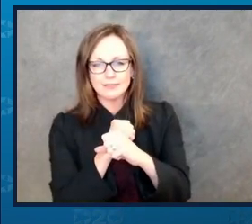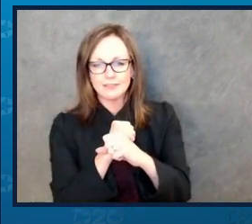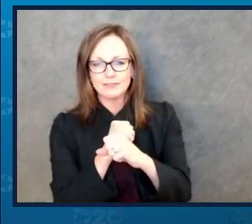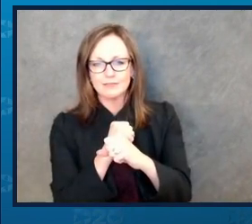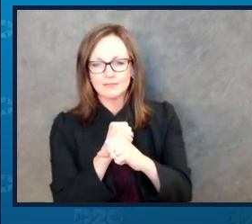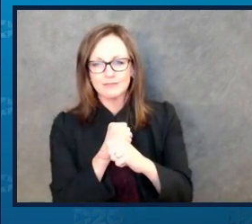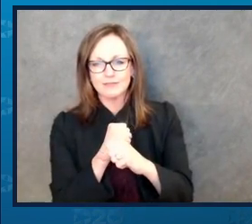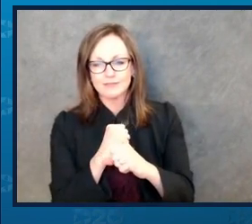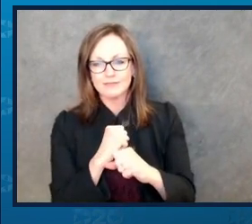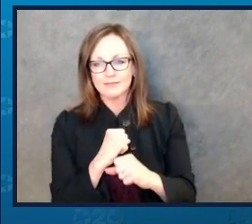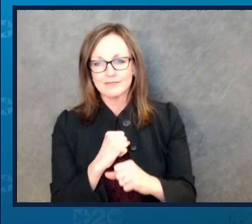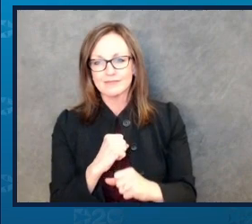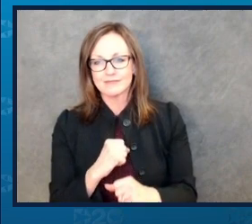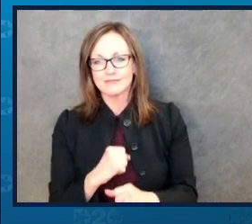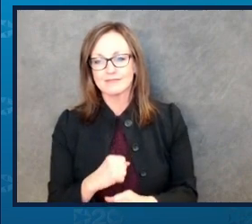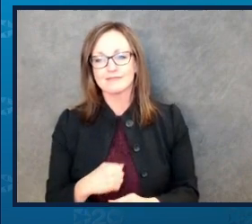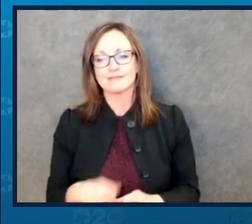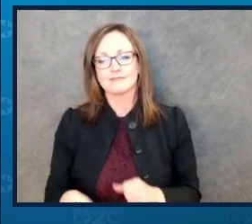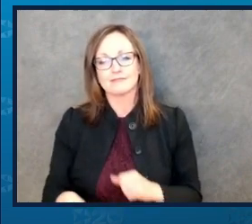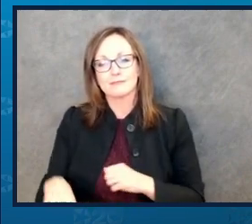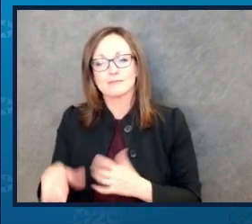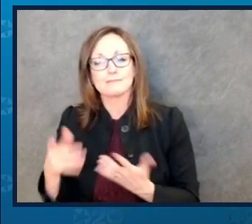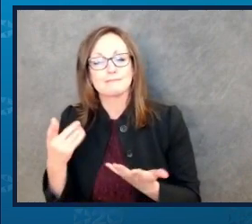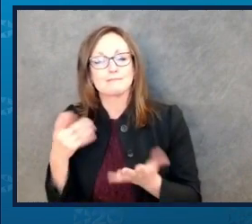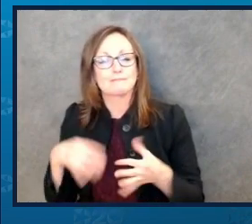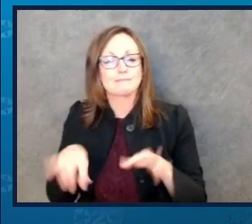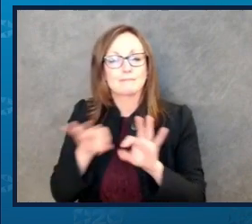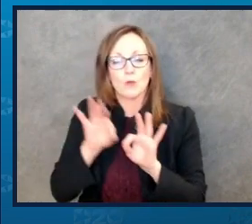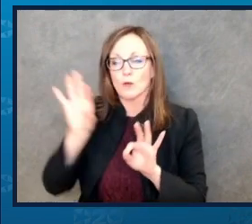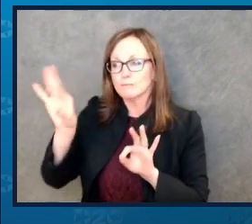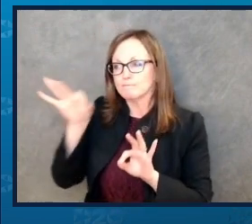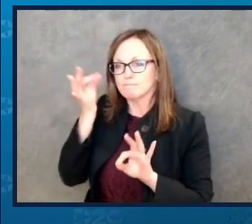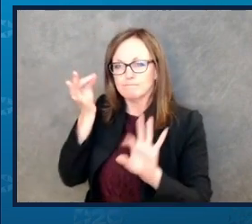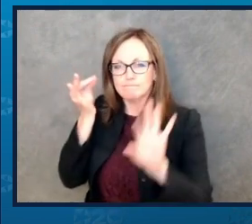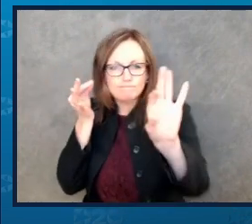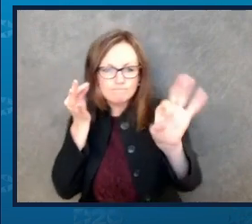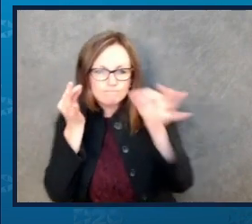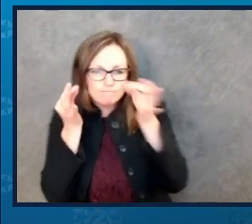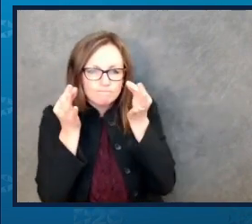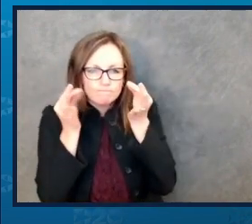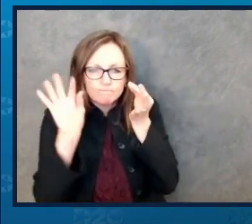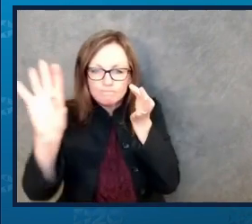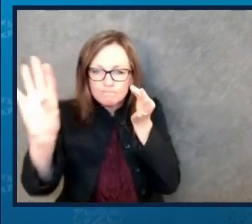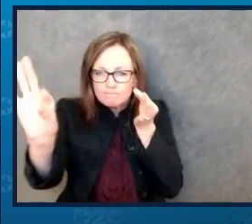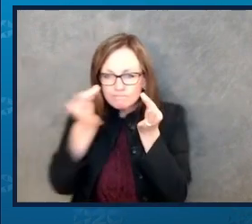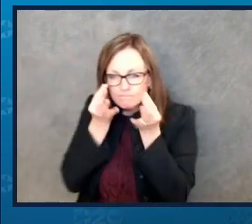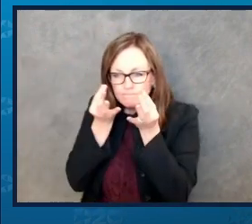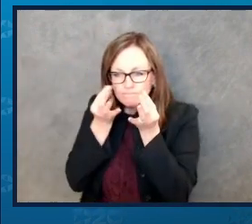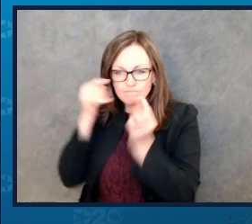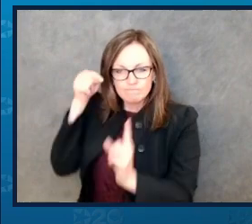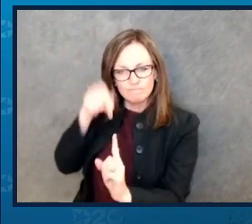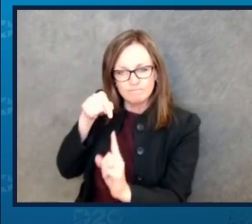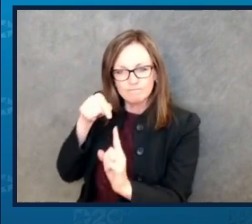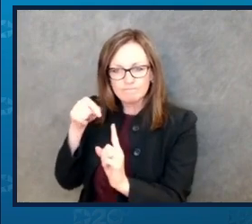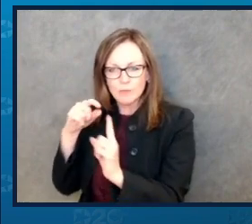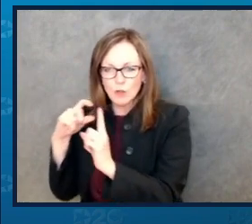WE ARE OUR CROSSROADS. WE CAN LET THE SHOOTING